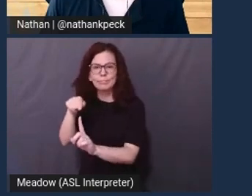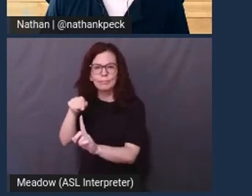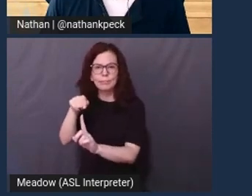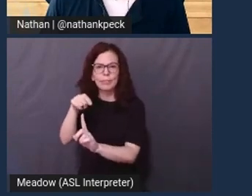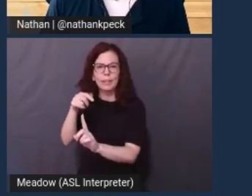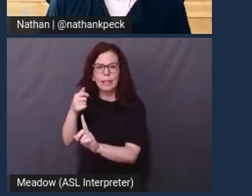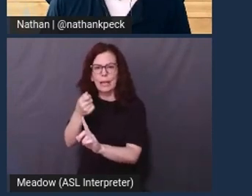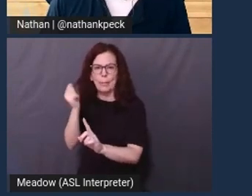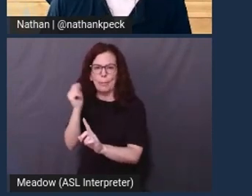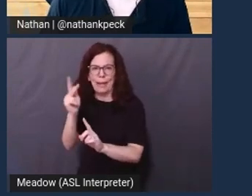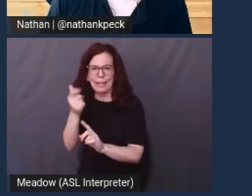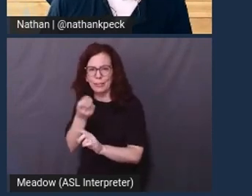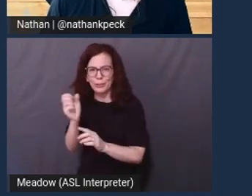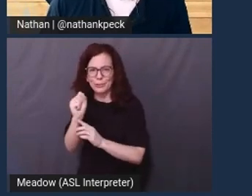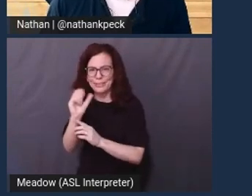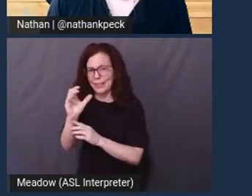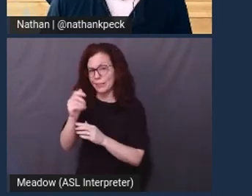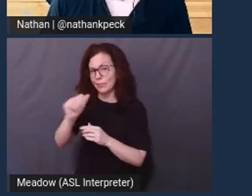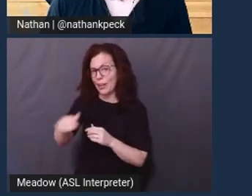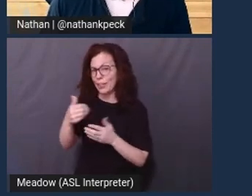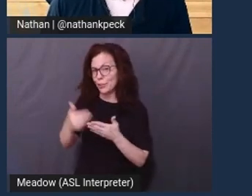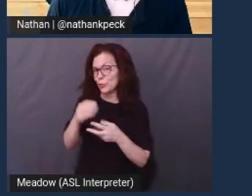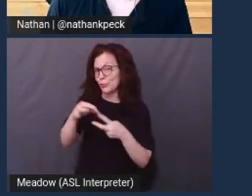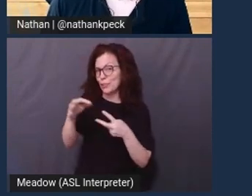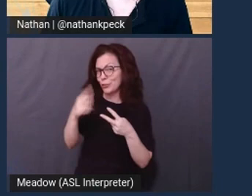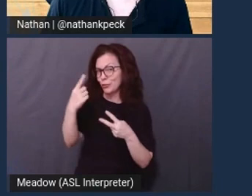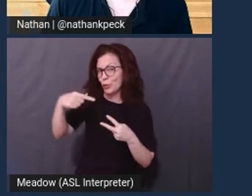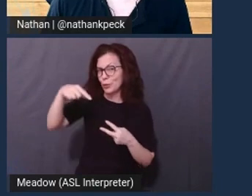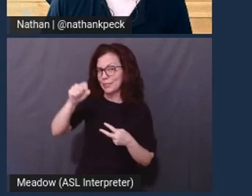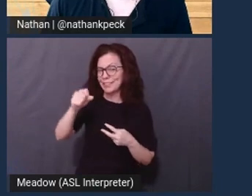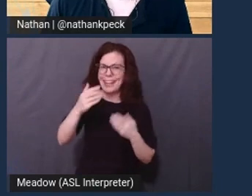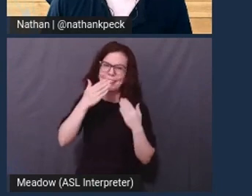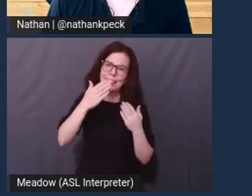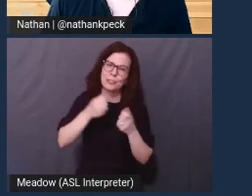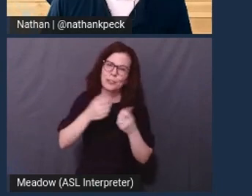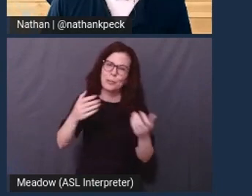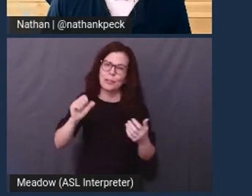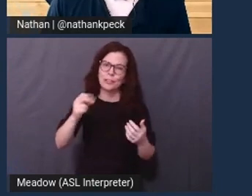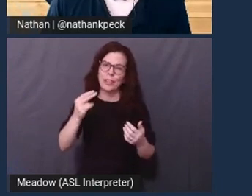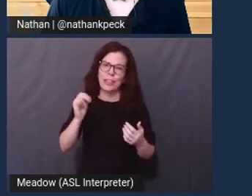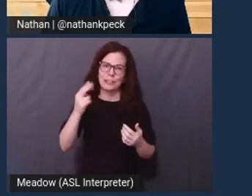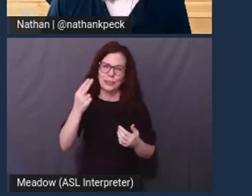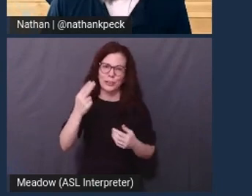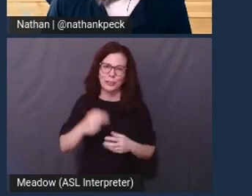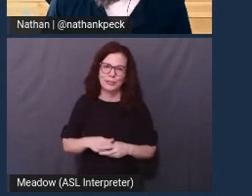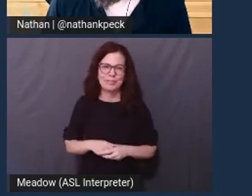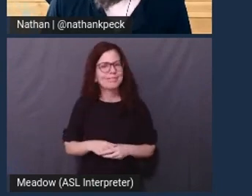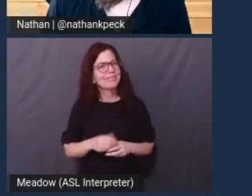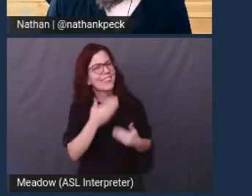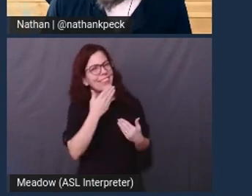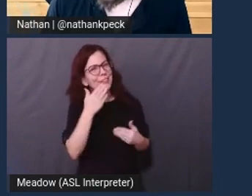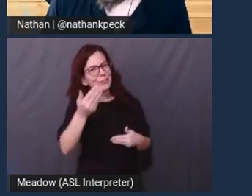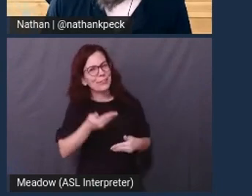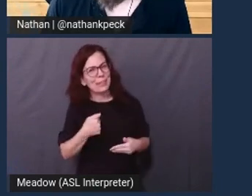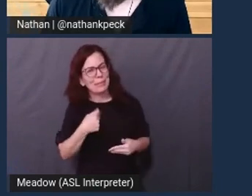talking about another new feature for QuickSight. Thank you very much, Shailesh. Yeah, thank you for having me. Thank you.